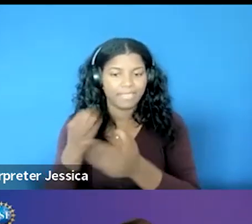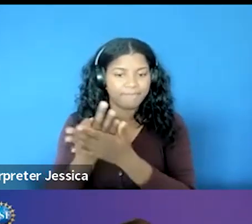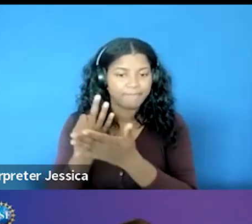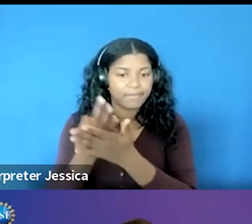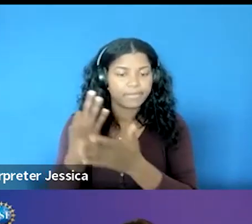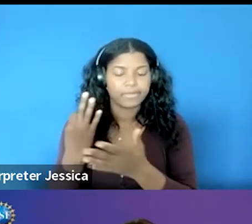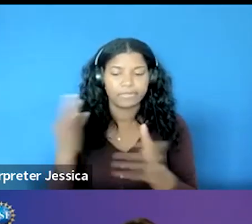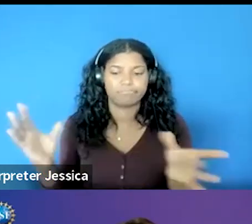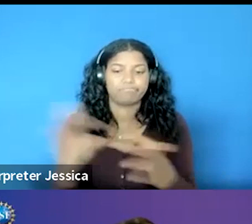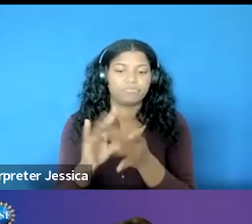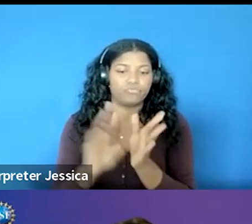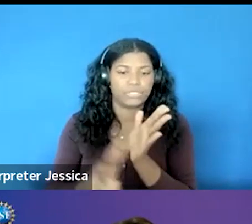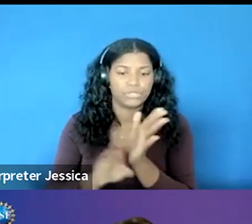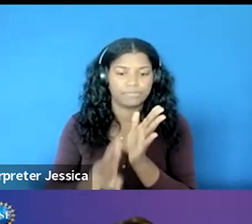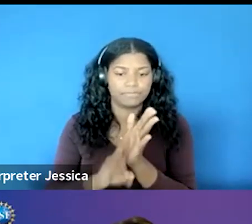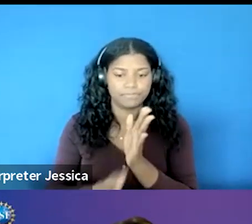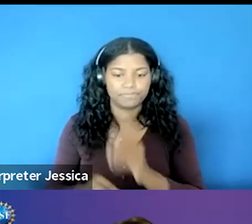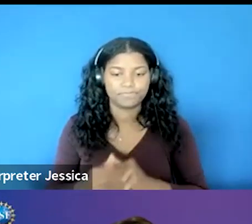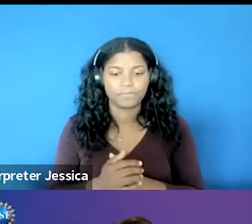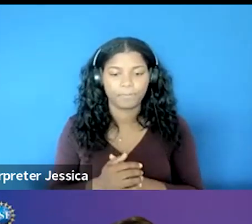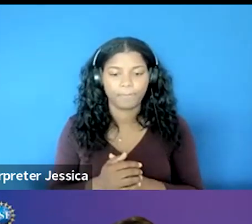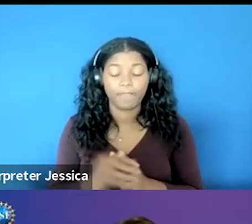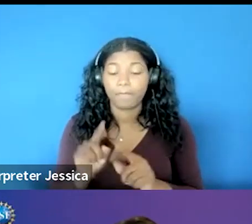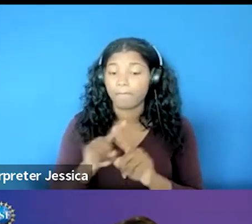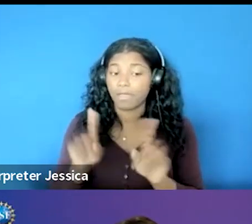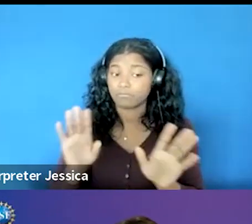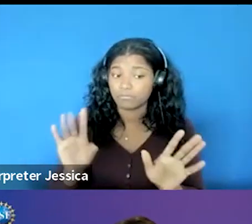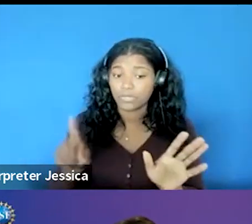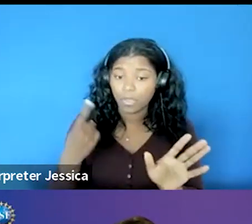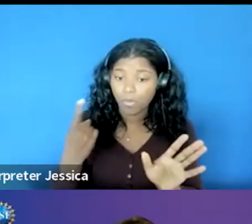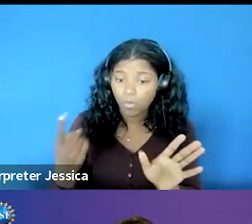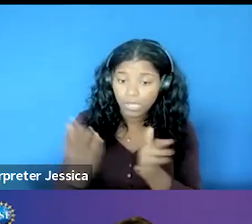However, those are not the only opportunities for collaboration.